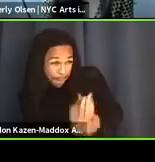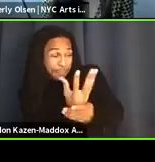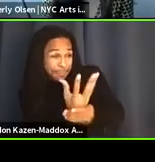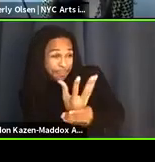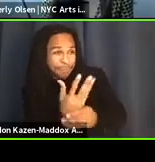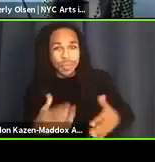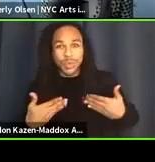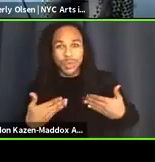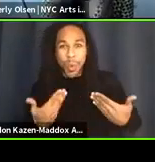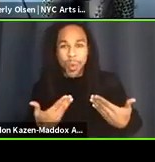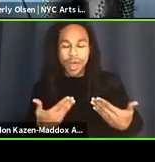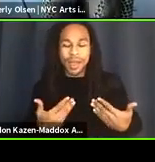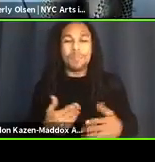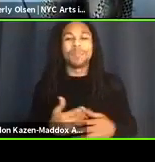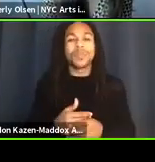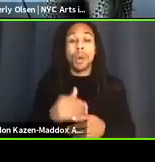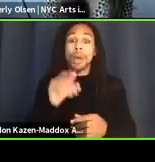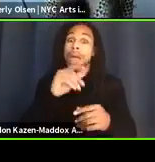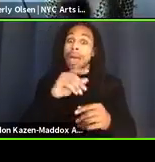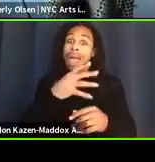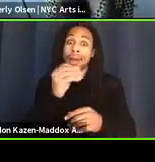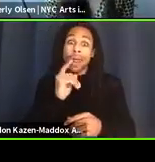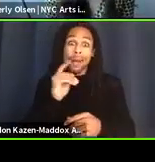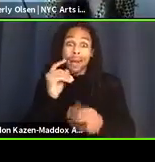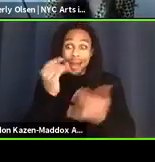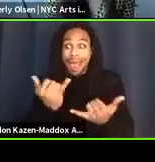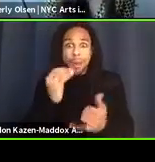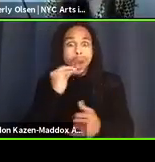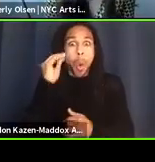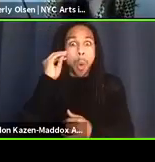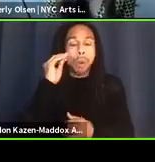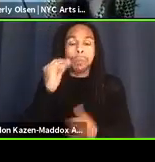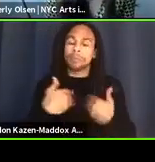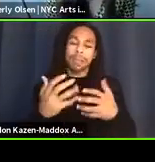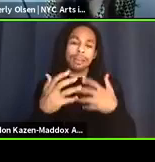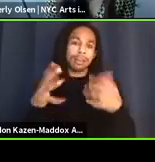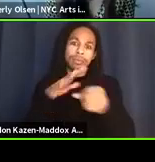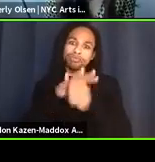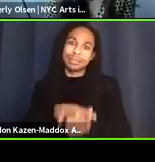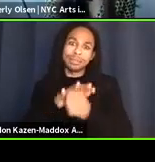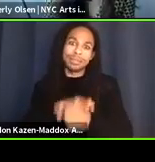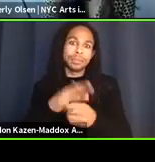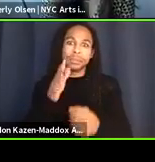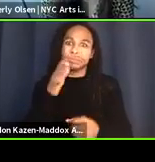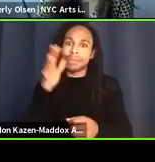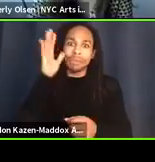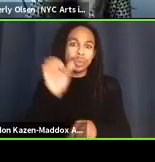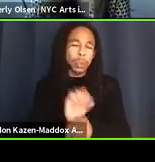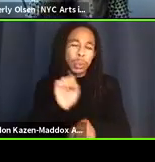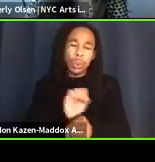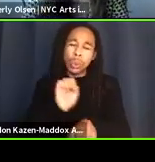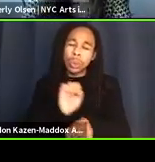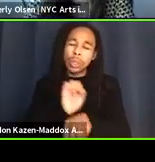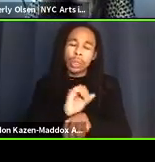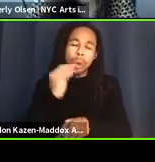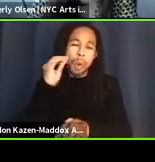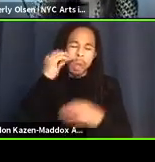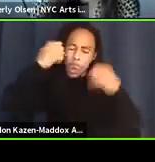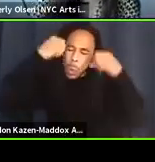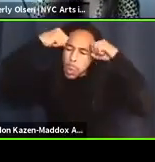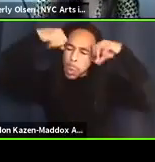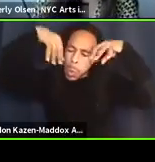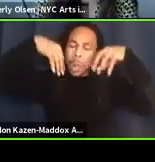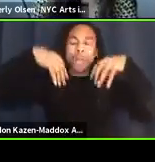goes back to that connection for ourselves. Traci Lester: I think if you ask